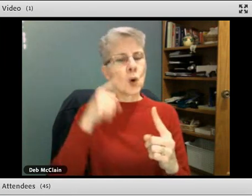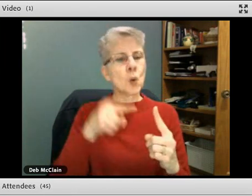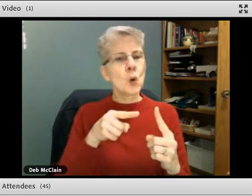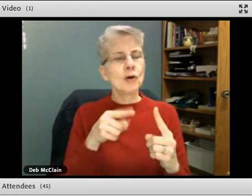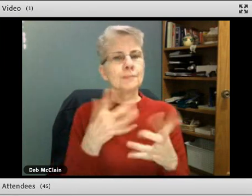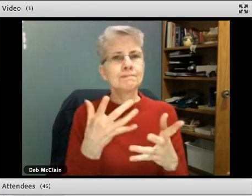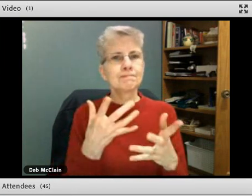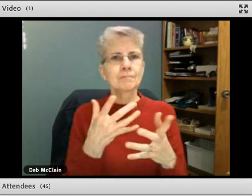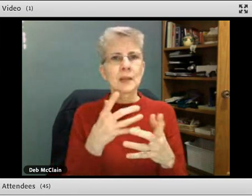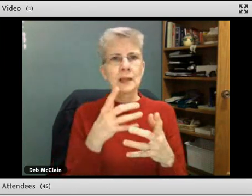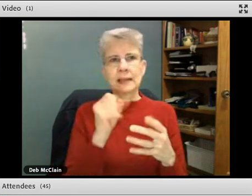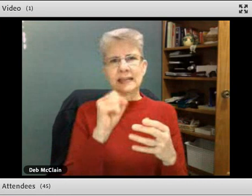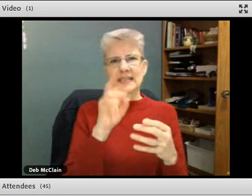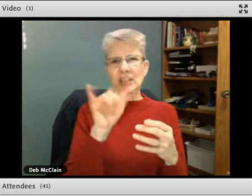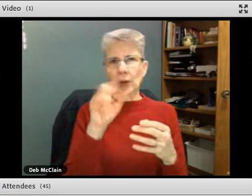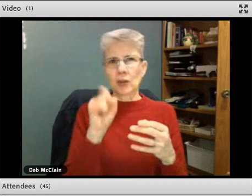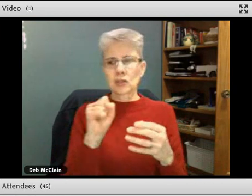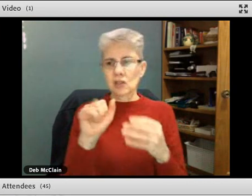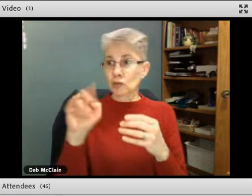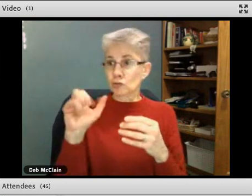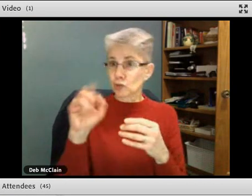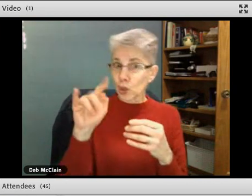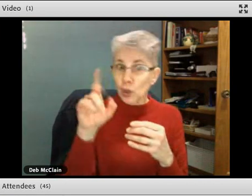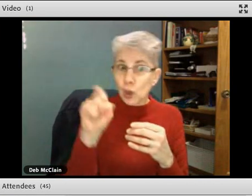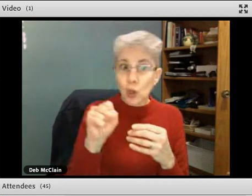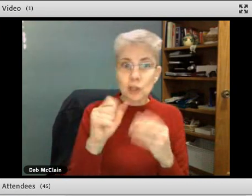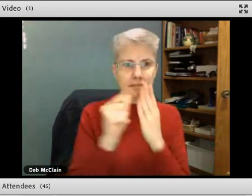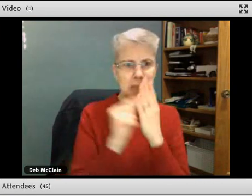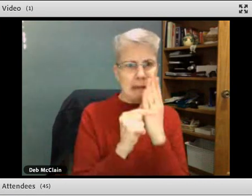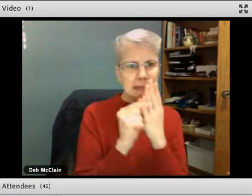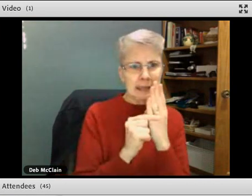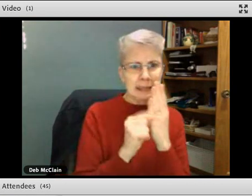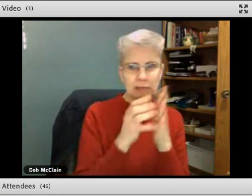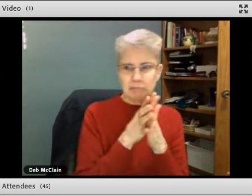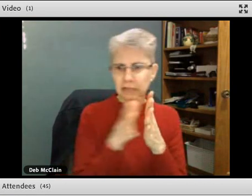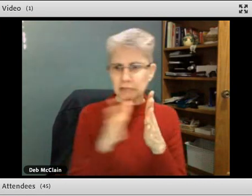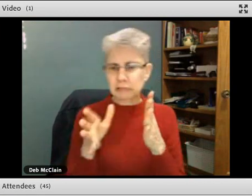for journals and magazines, for libraries to record